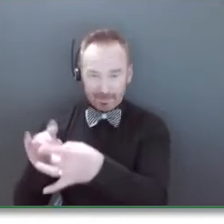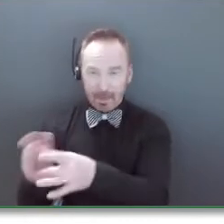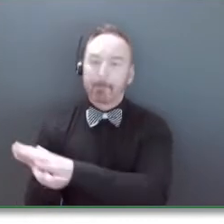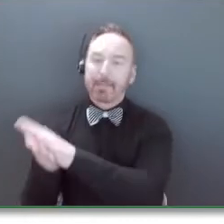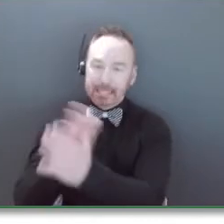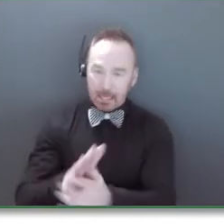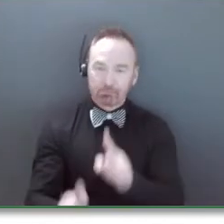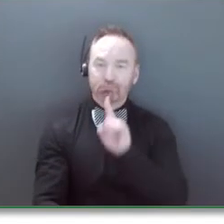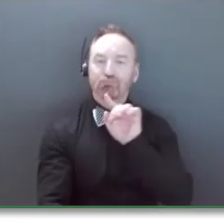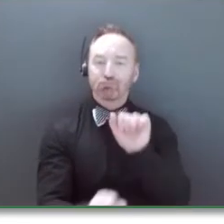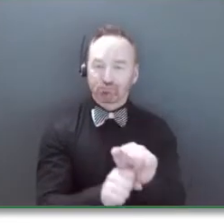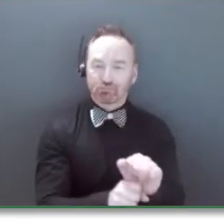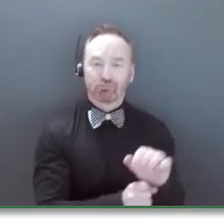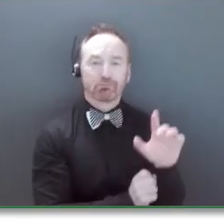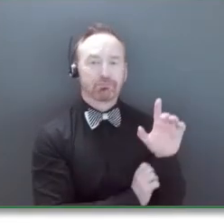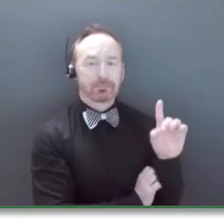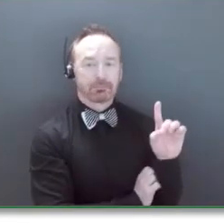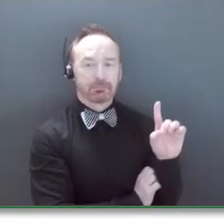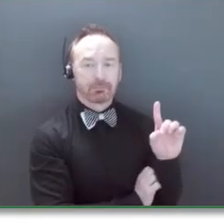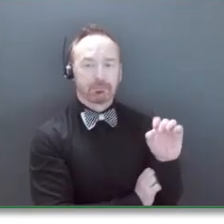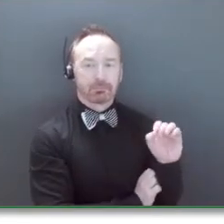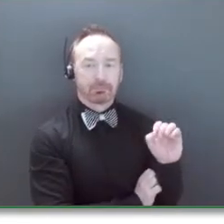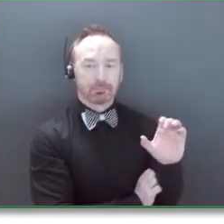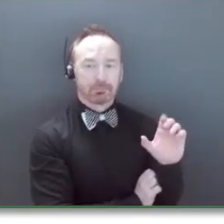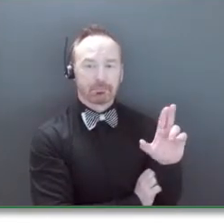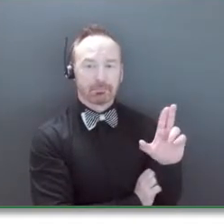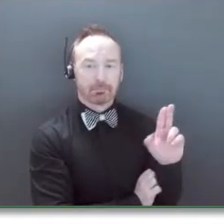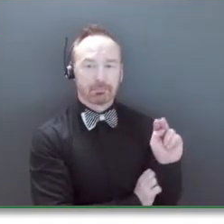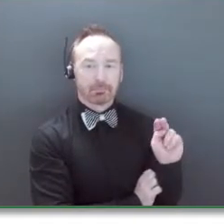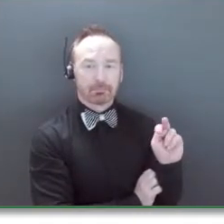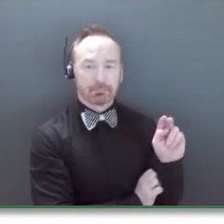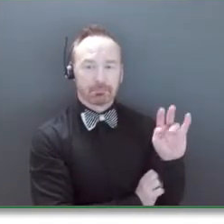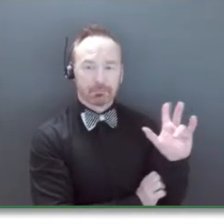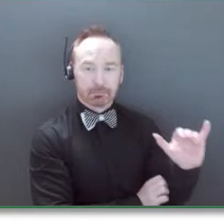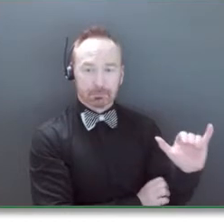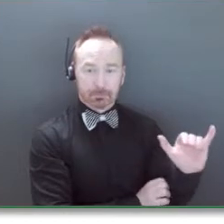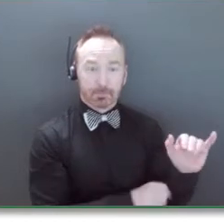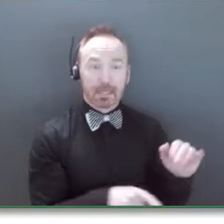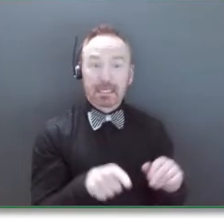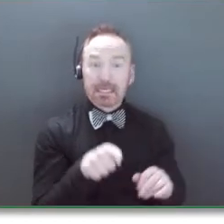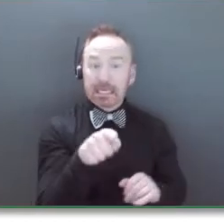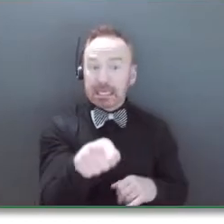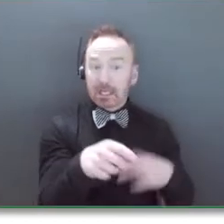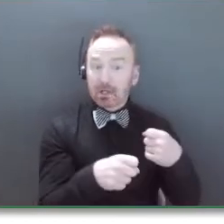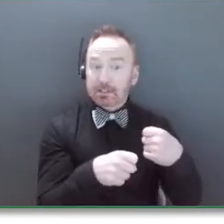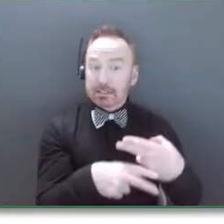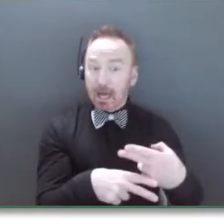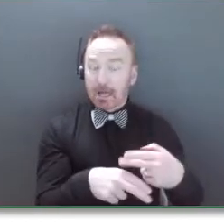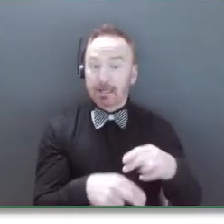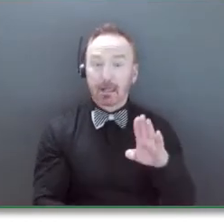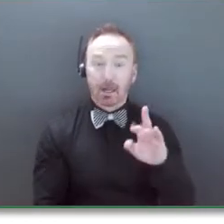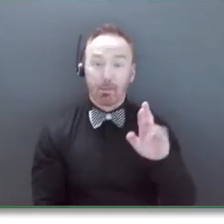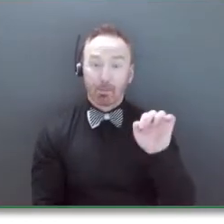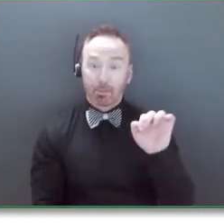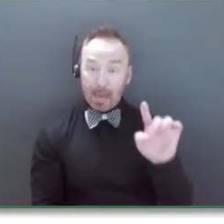slide please. Here you see some of the things that that Brad you know was able to experience along the way included